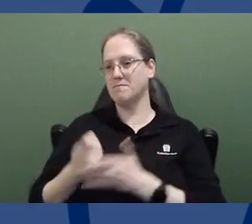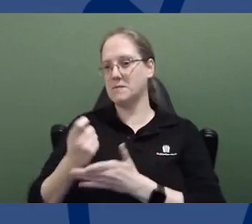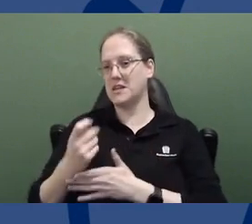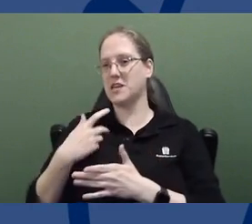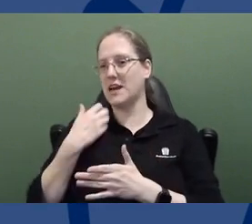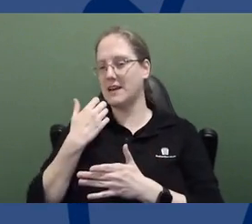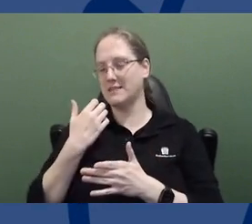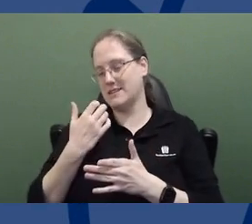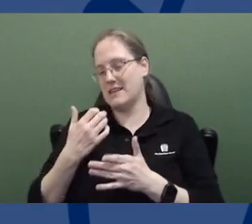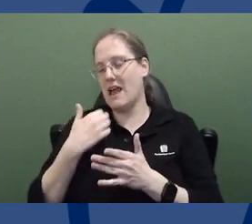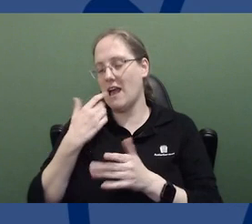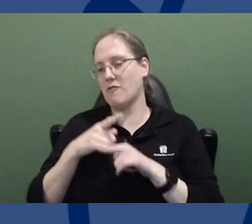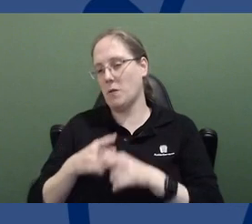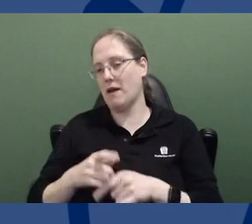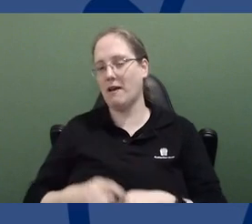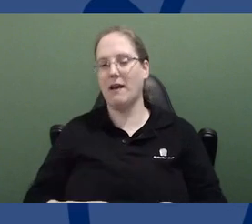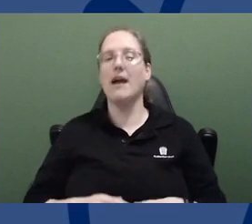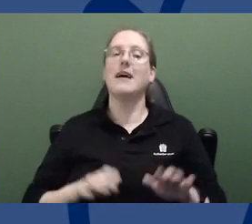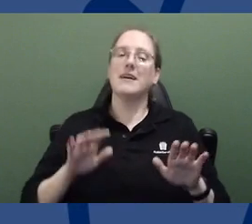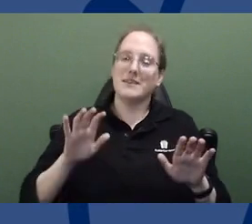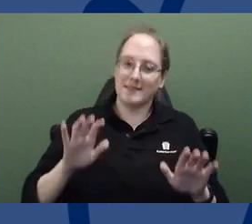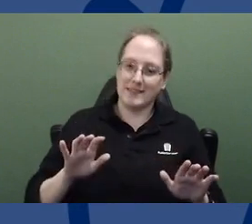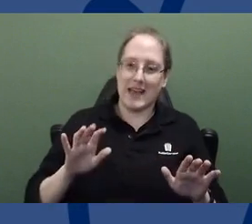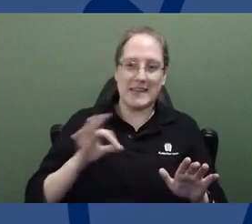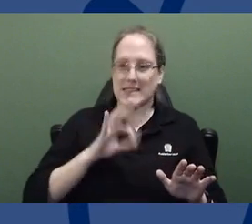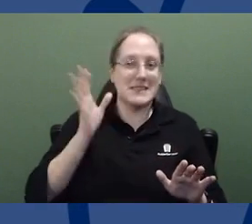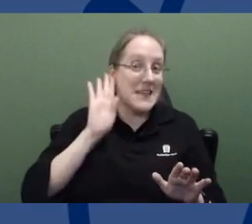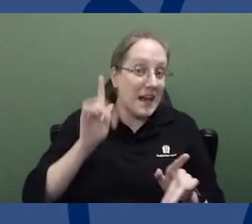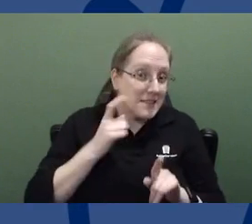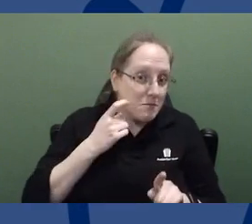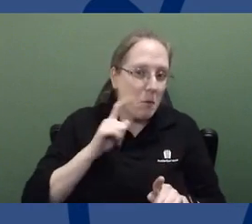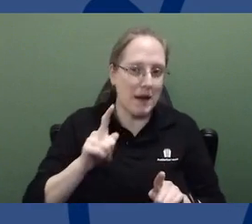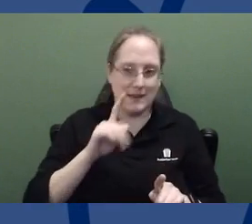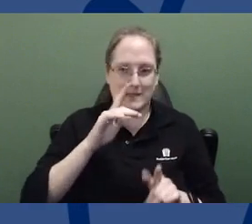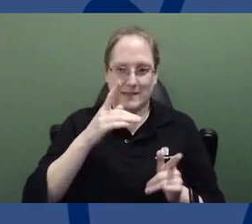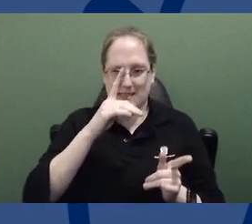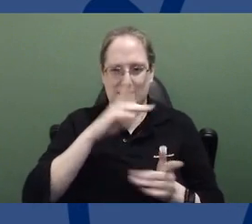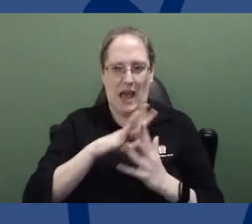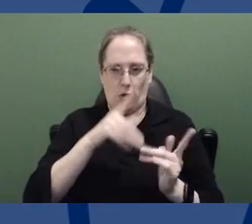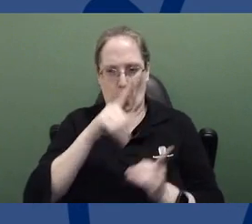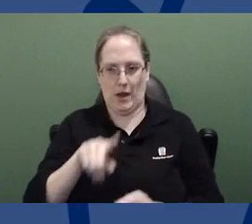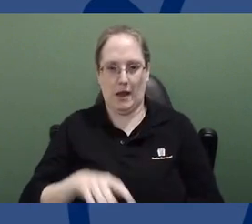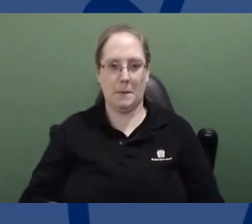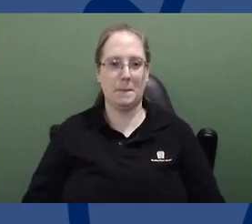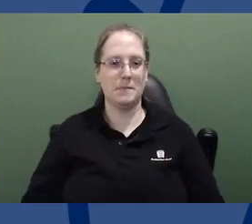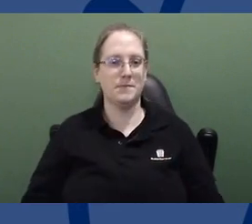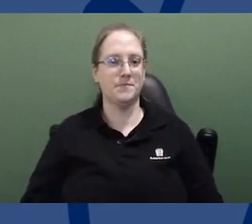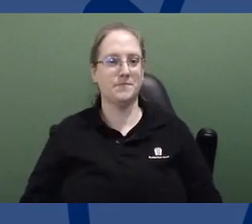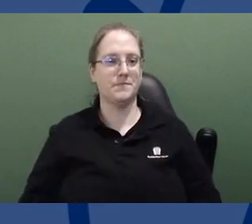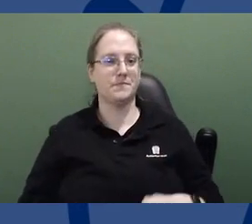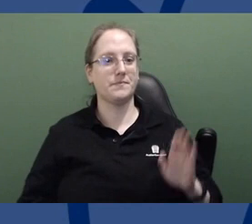I agree with that David except that rather than multiply by 7, multiply by 14 for the